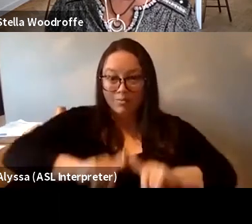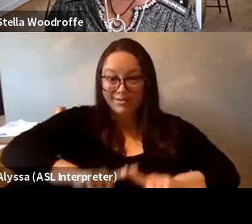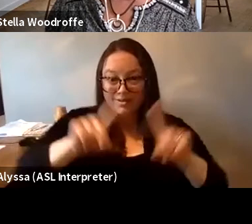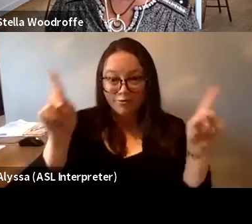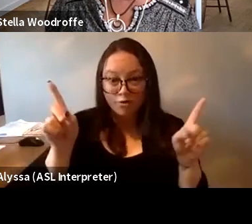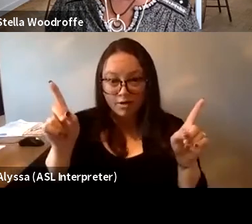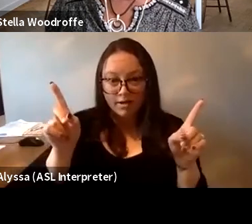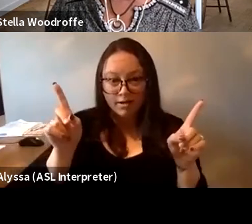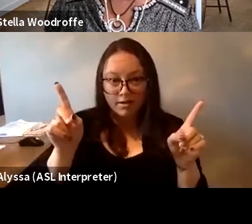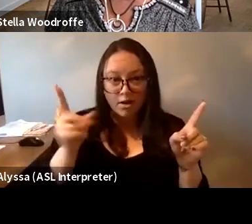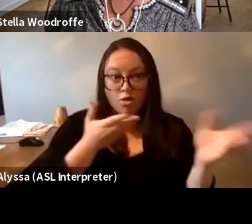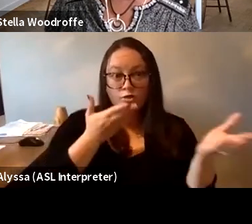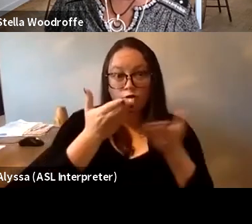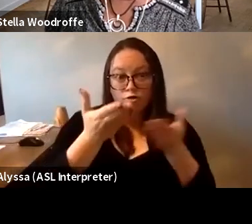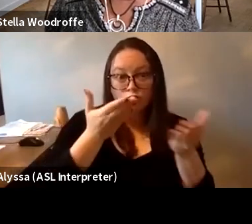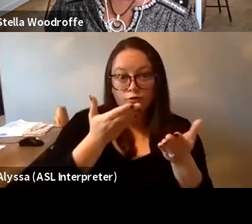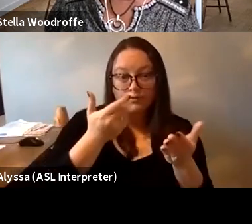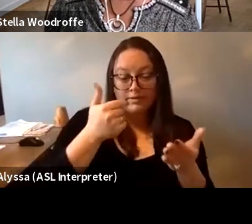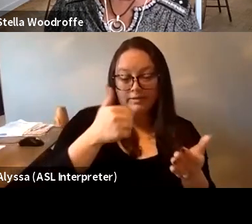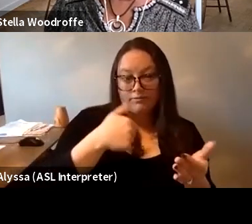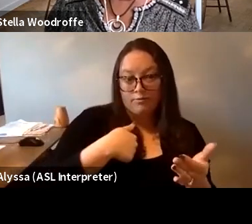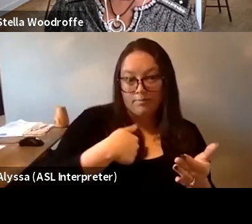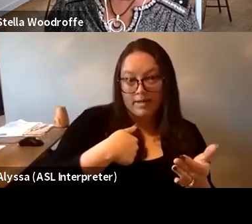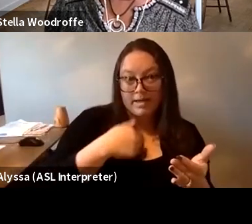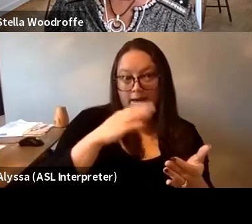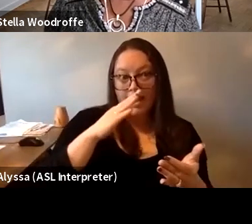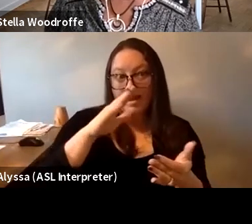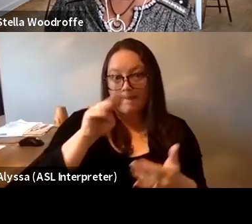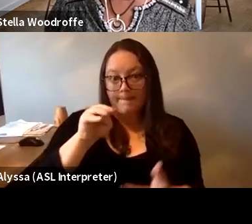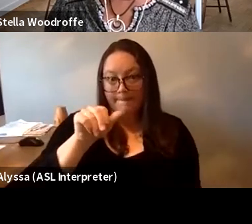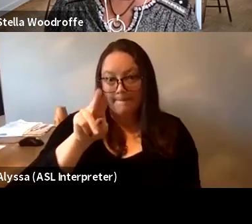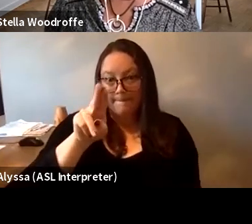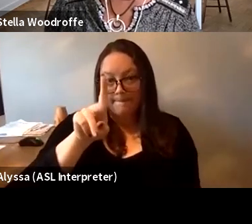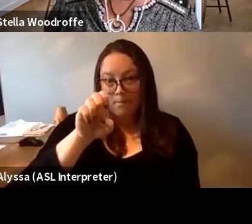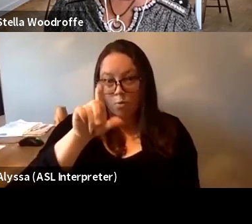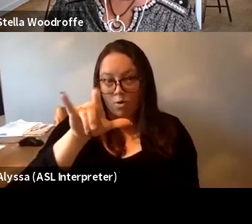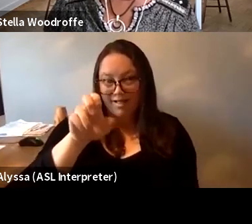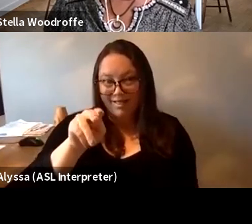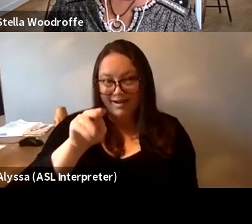Paul or Stella's son. Right. And so that education is key